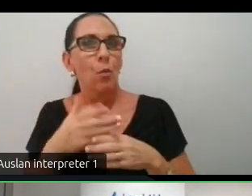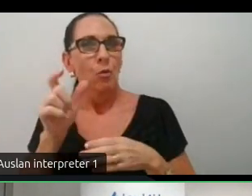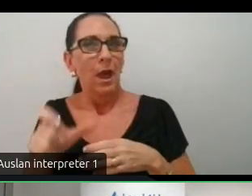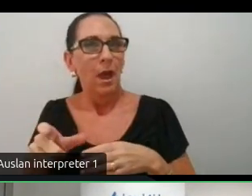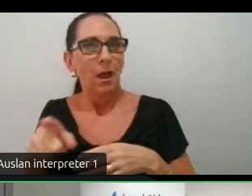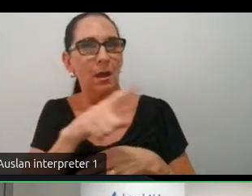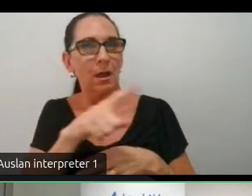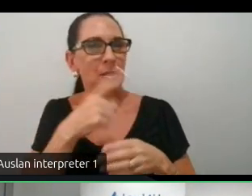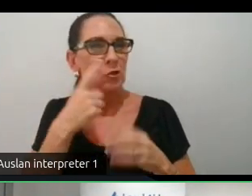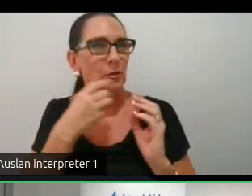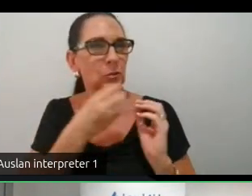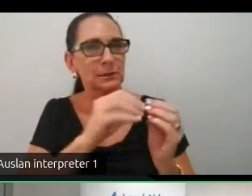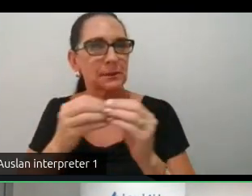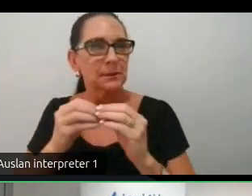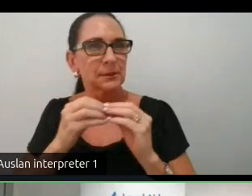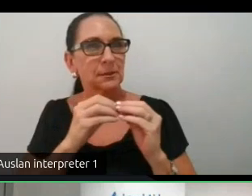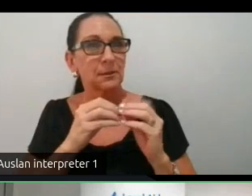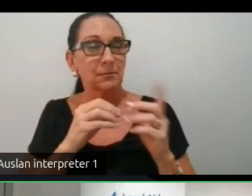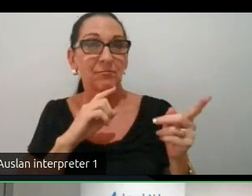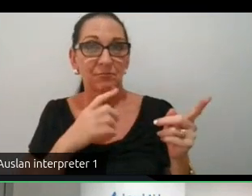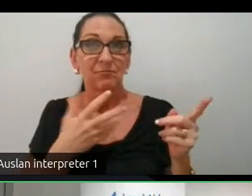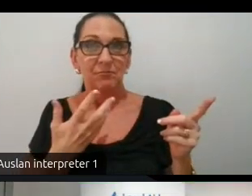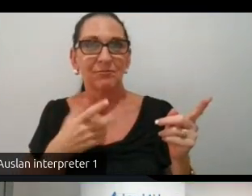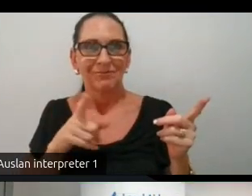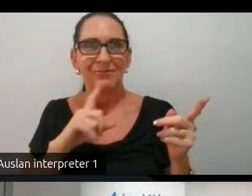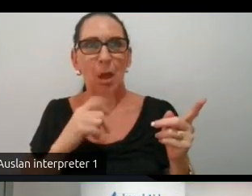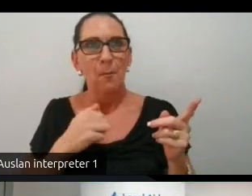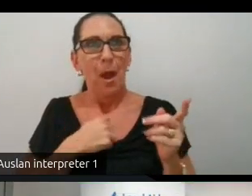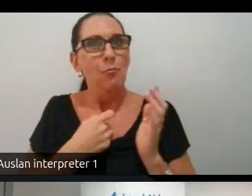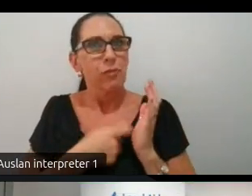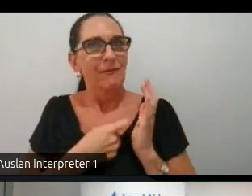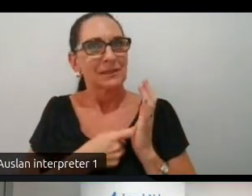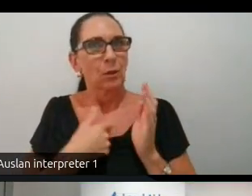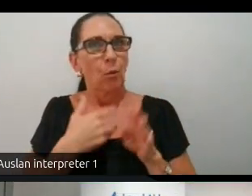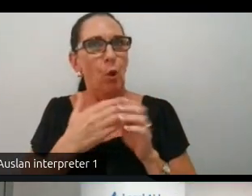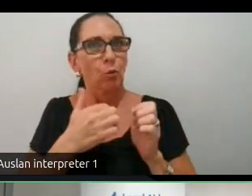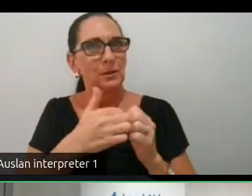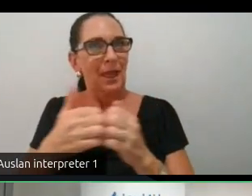All helping people through this process. Not only is it not unusual, it is my preference.